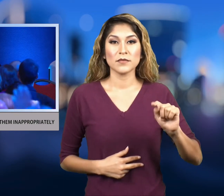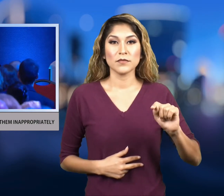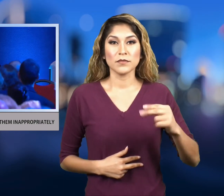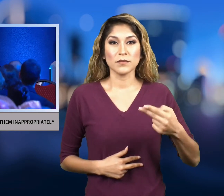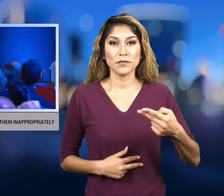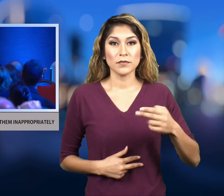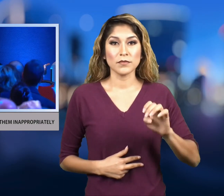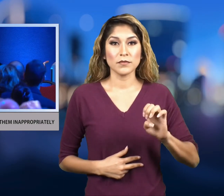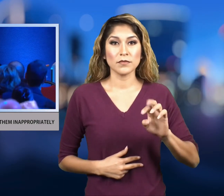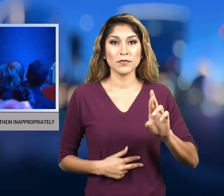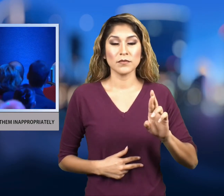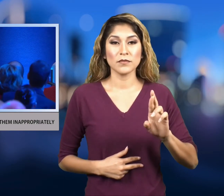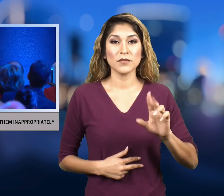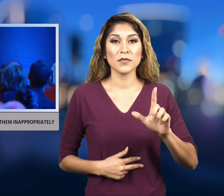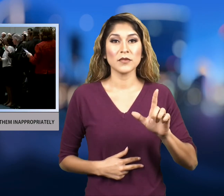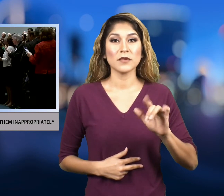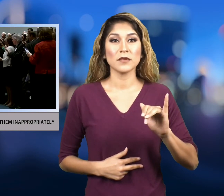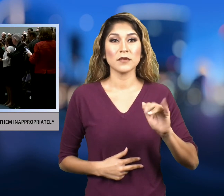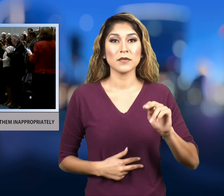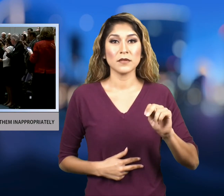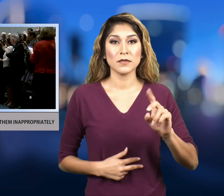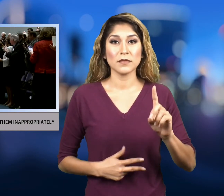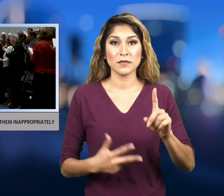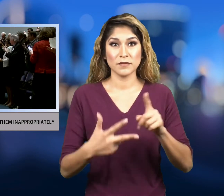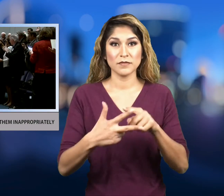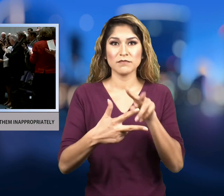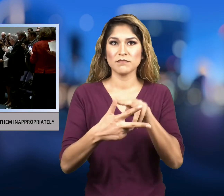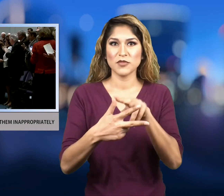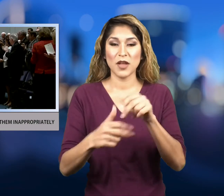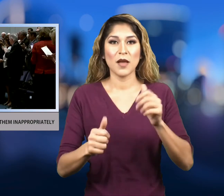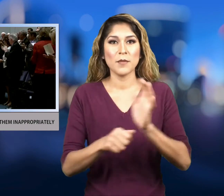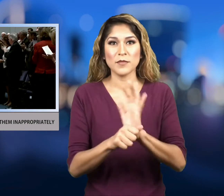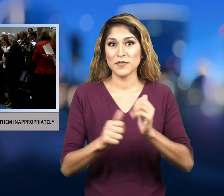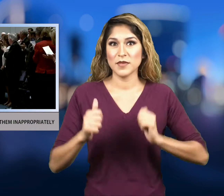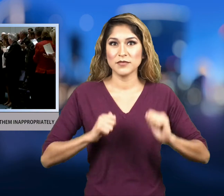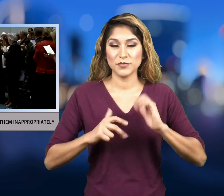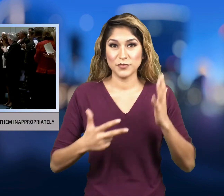Lind and a